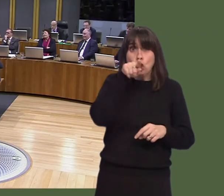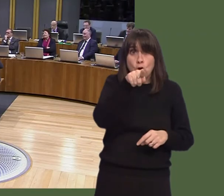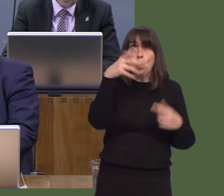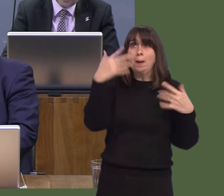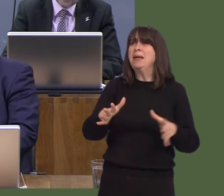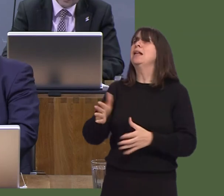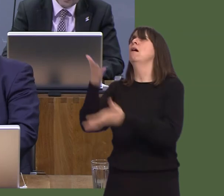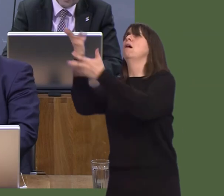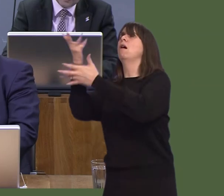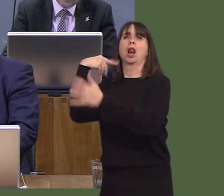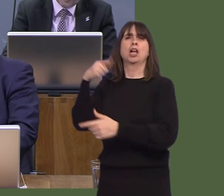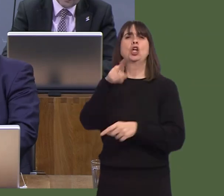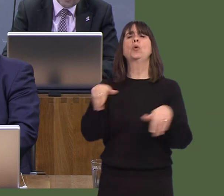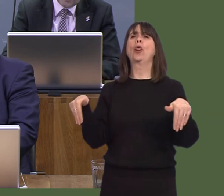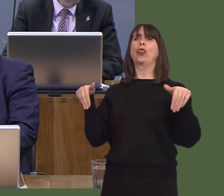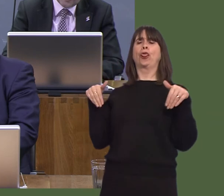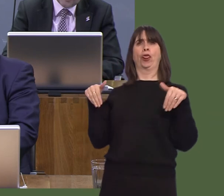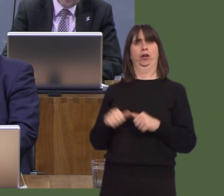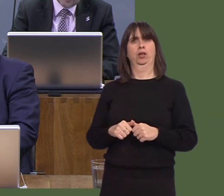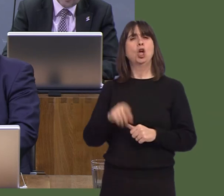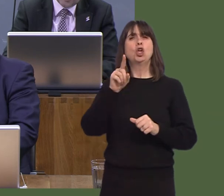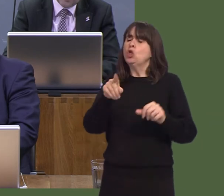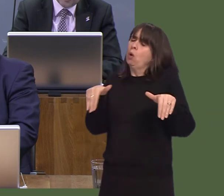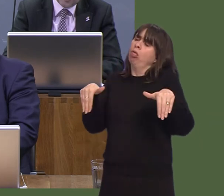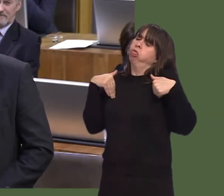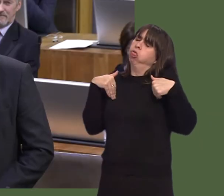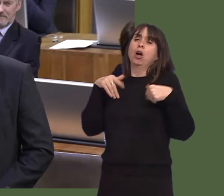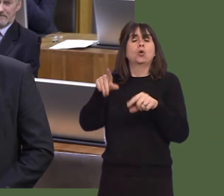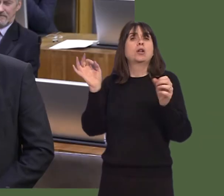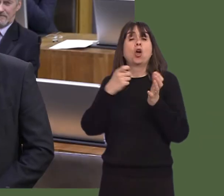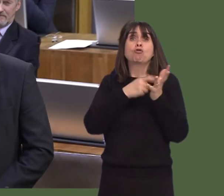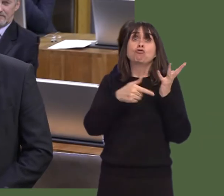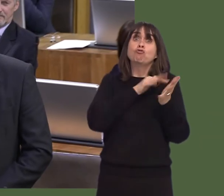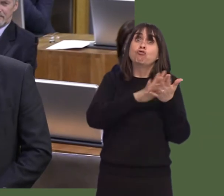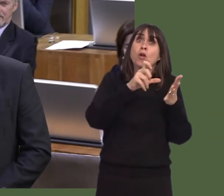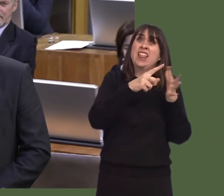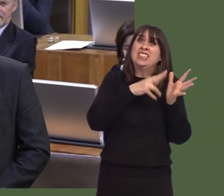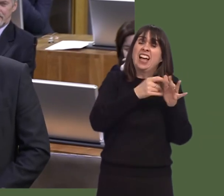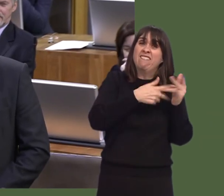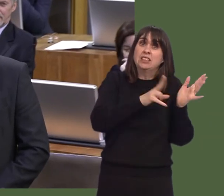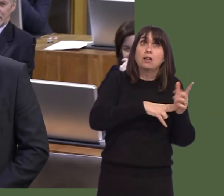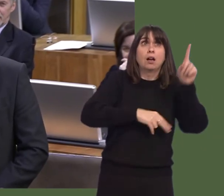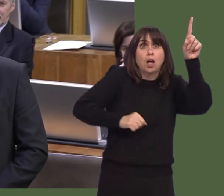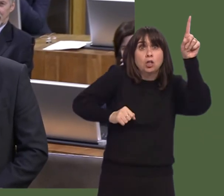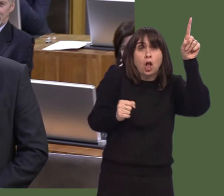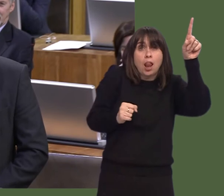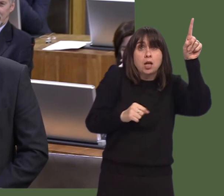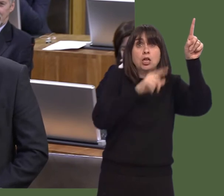We are not yet in a position where we feel confident that we can take a decision because